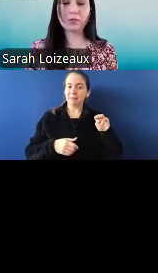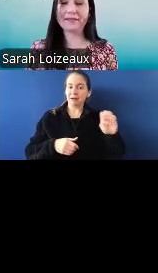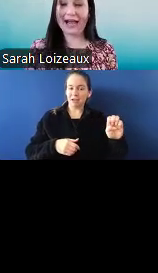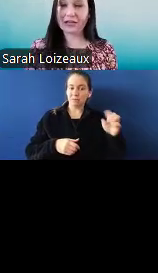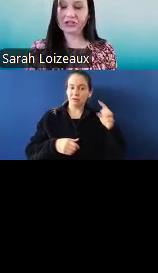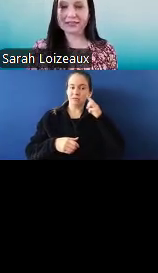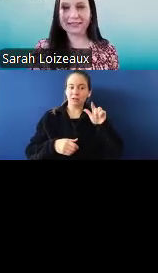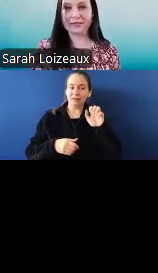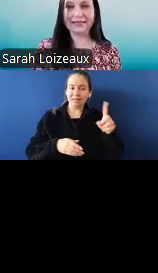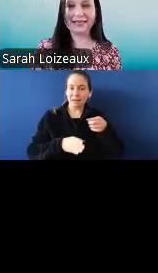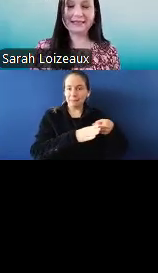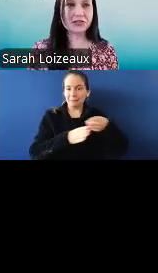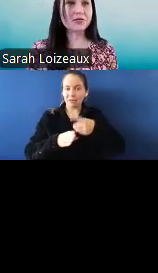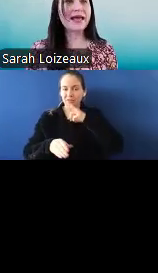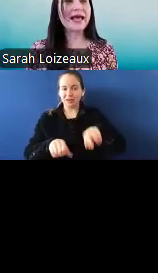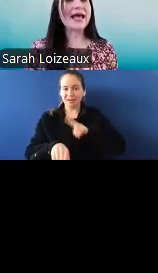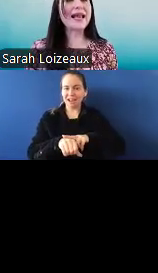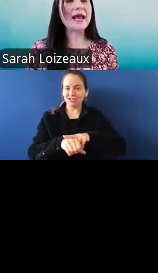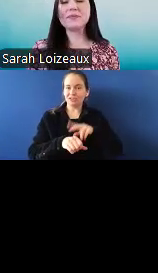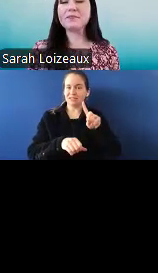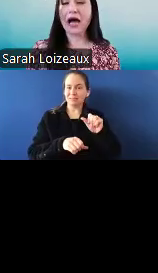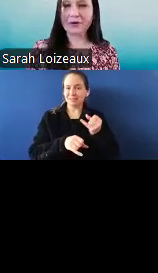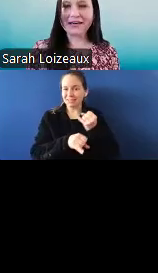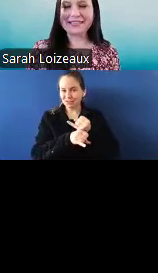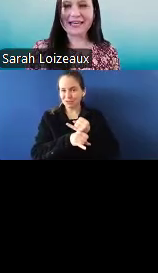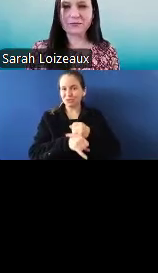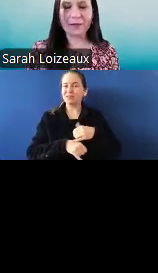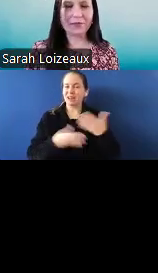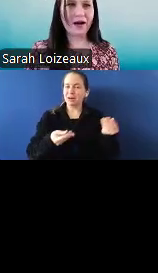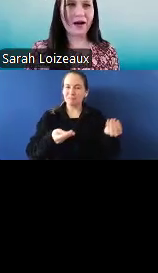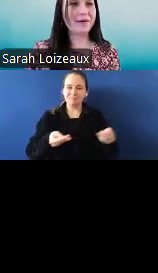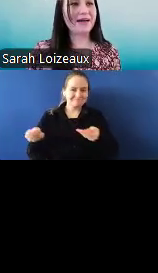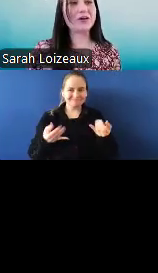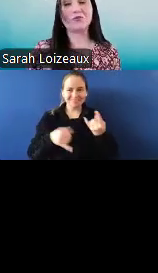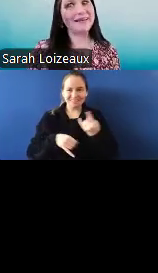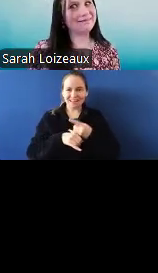with National Disability Institute, and I will be moderating today's webinar. We have a great